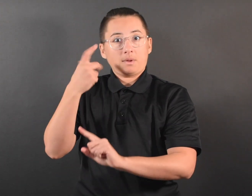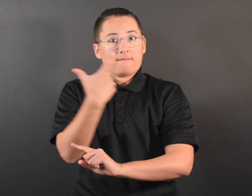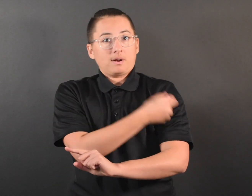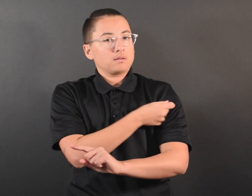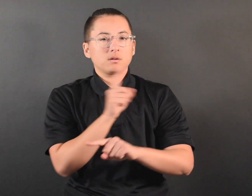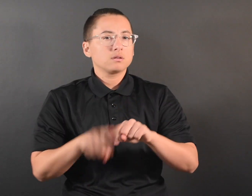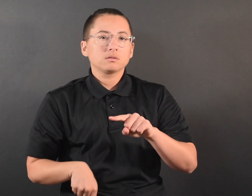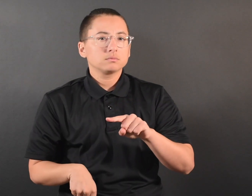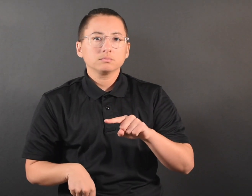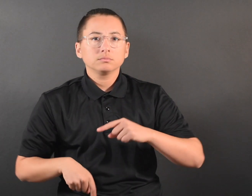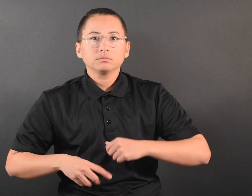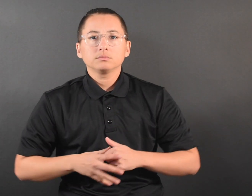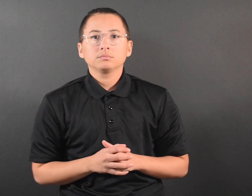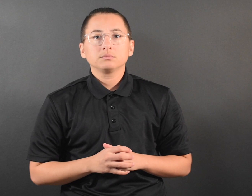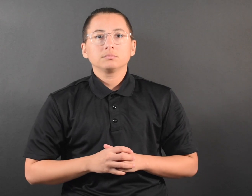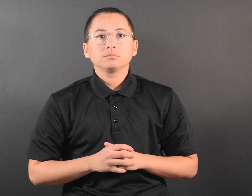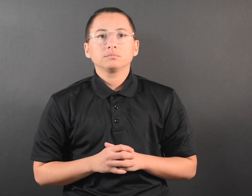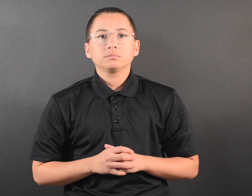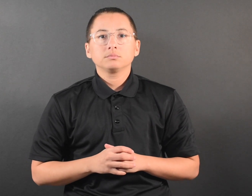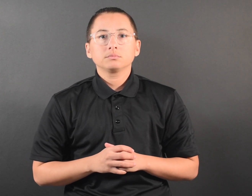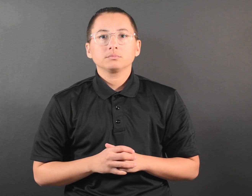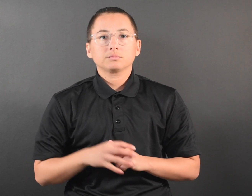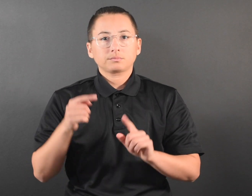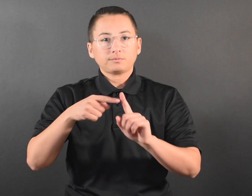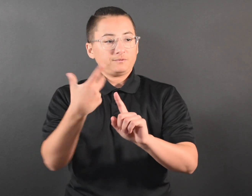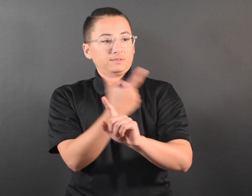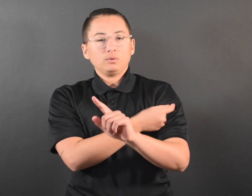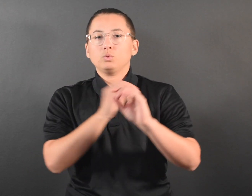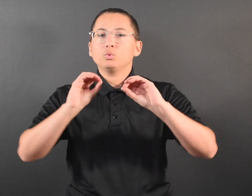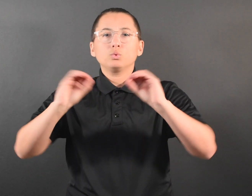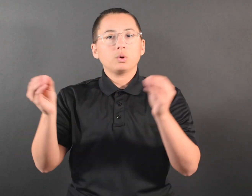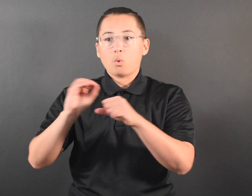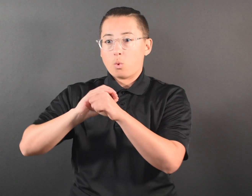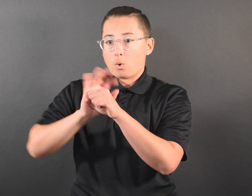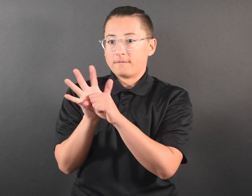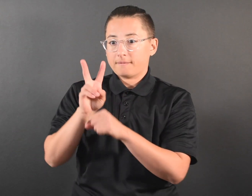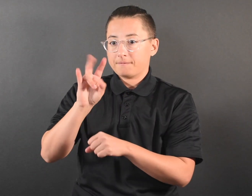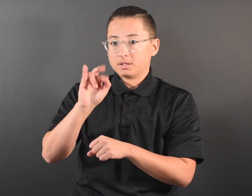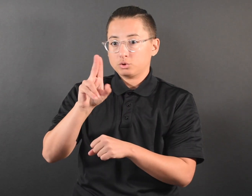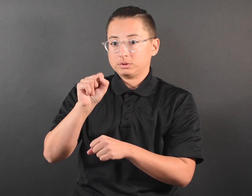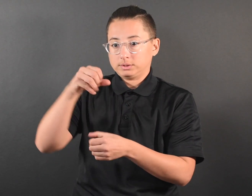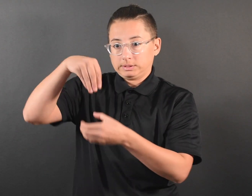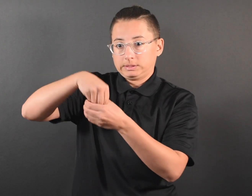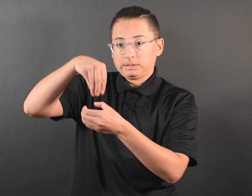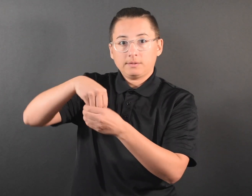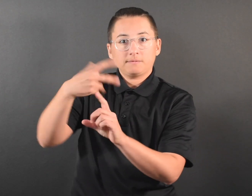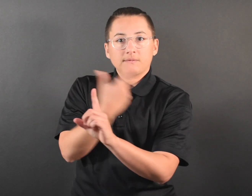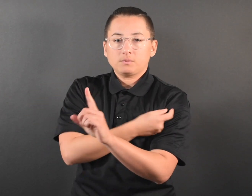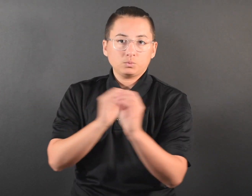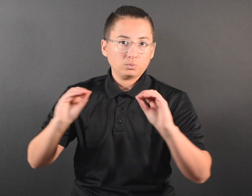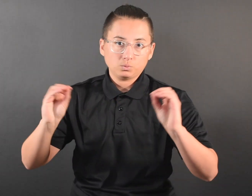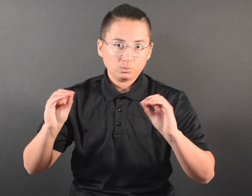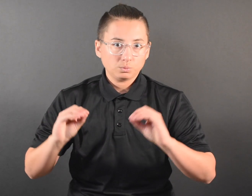You cannot get COVID-19 from the vaccine. Vaccines do not have any COVID-19 virus in them